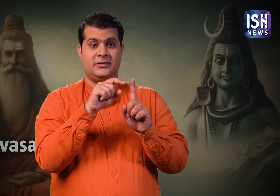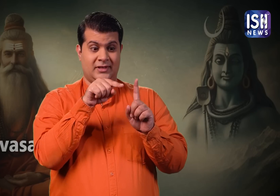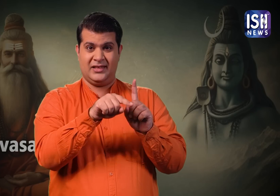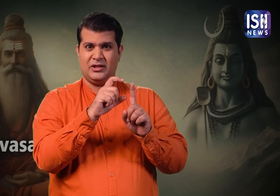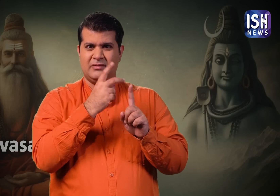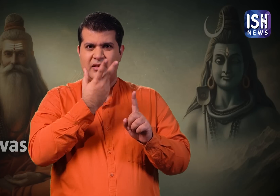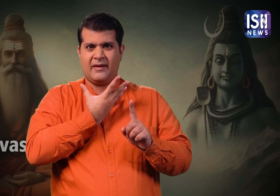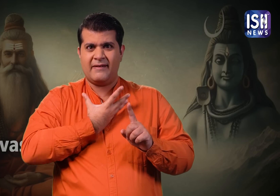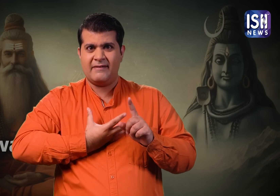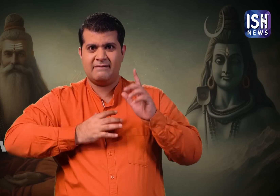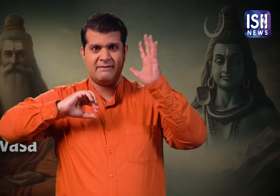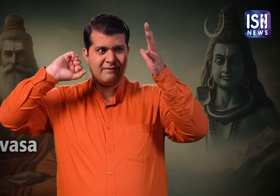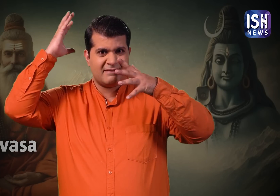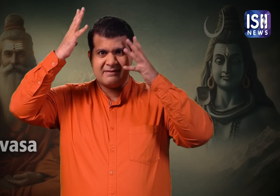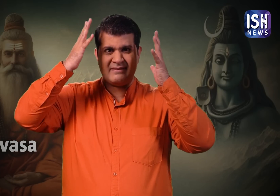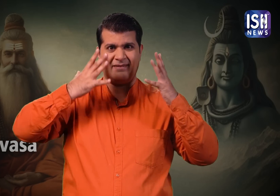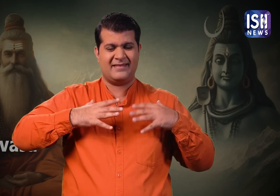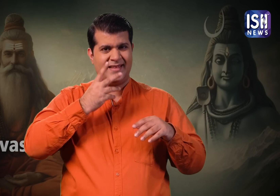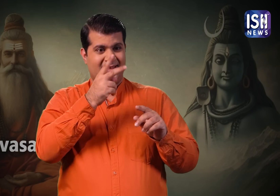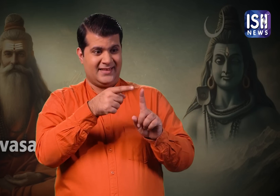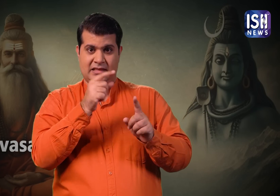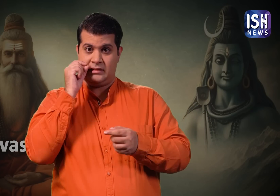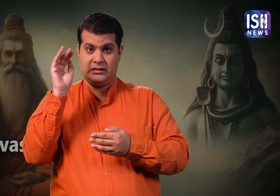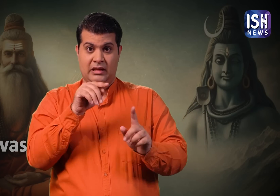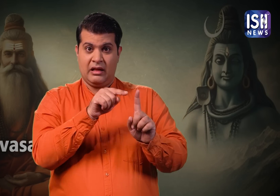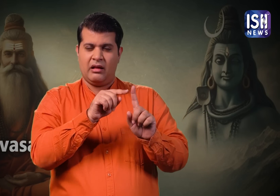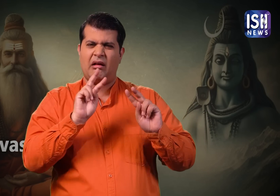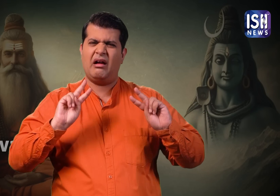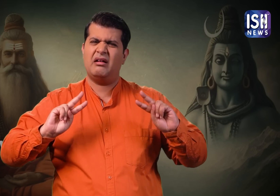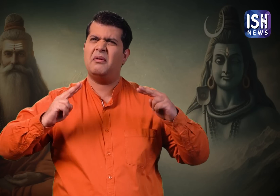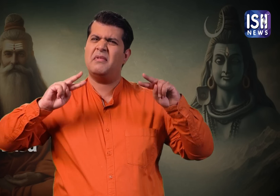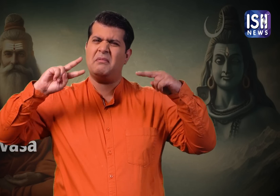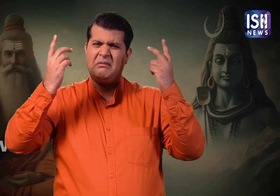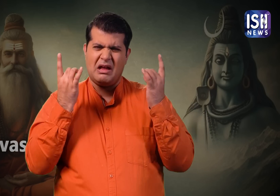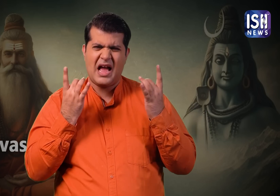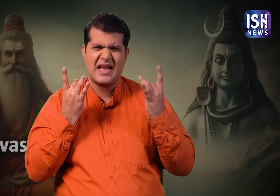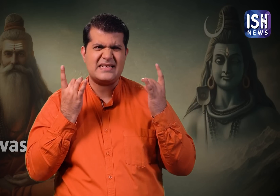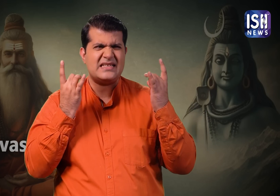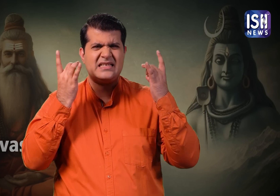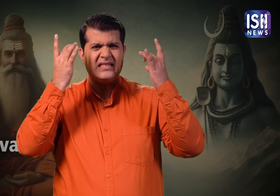Durvasa was a sage and had a very angry nature.